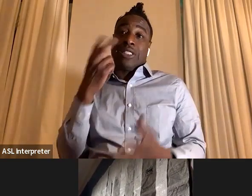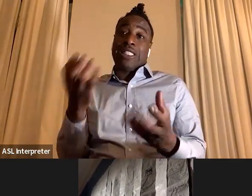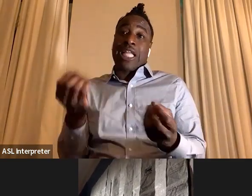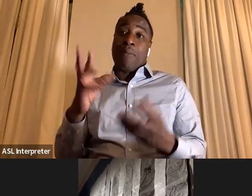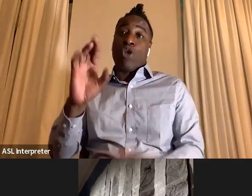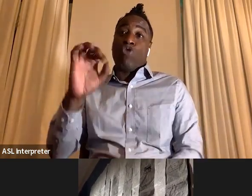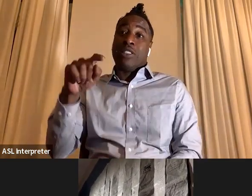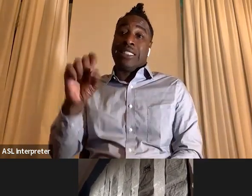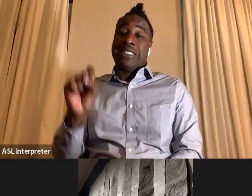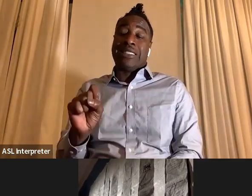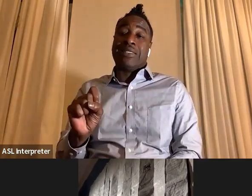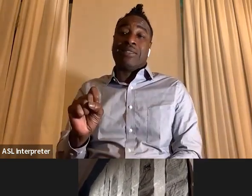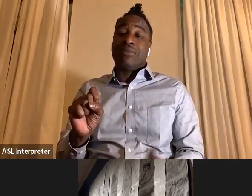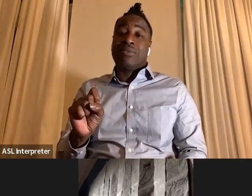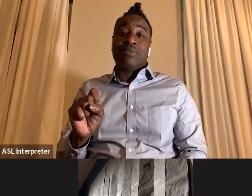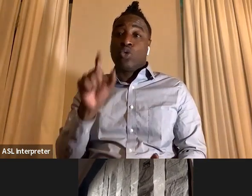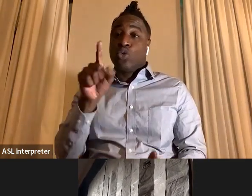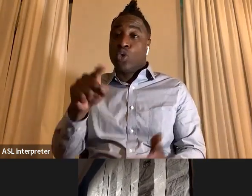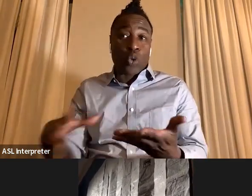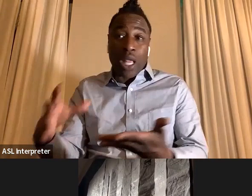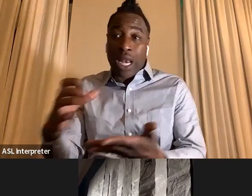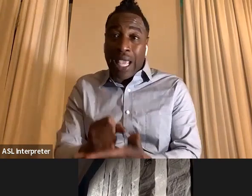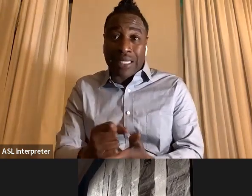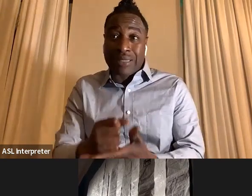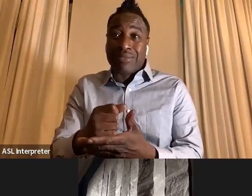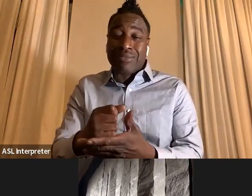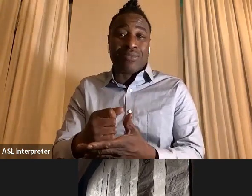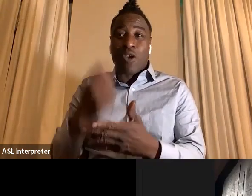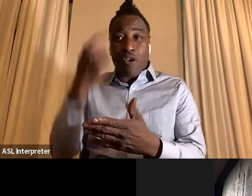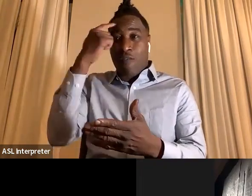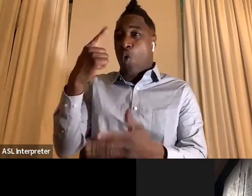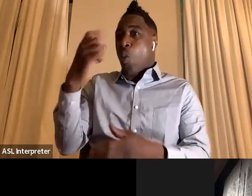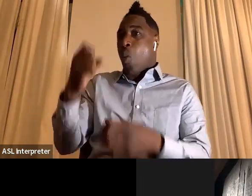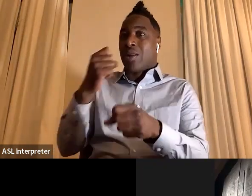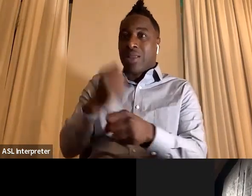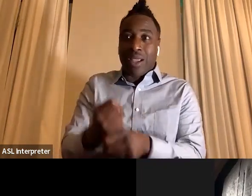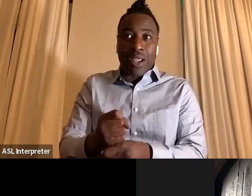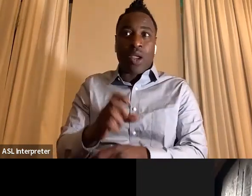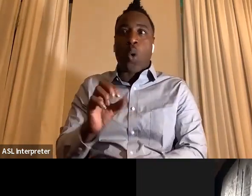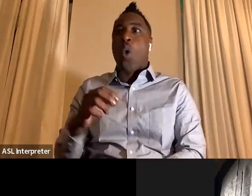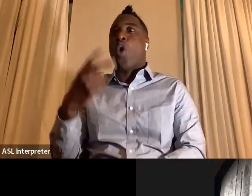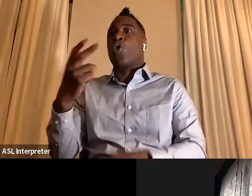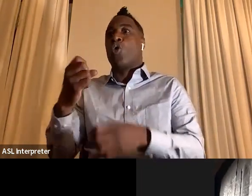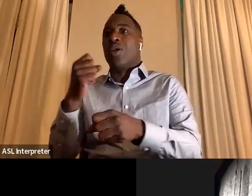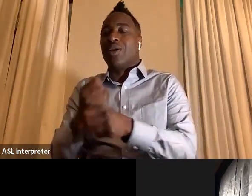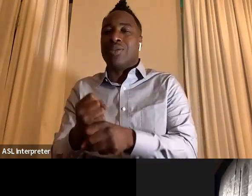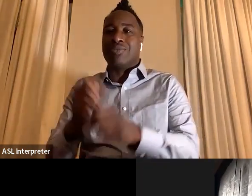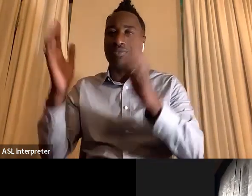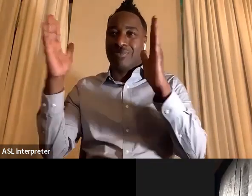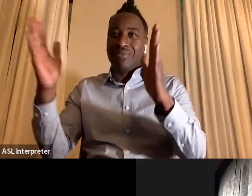do you collect, you know, in, in, in a year's time, like, yeah, that's, that's my process.